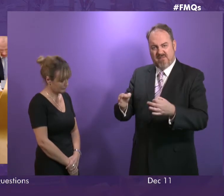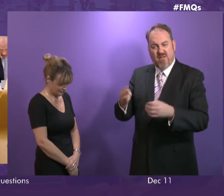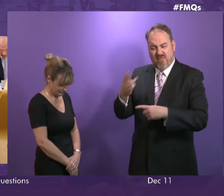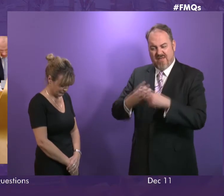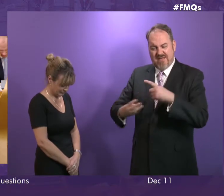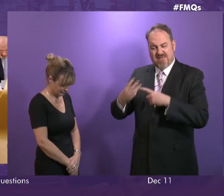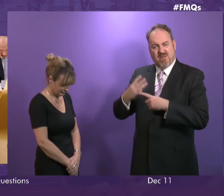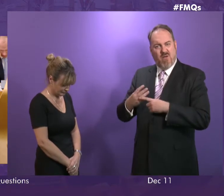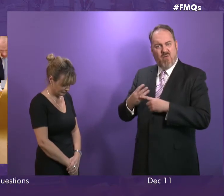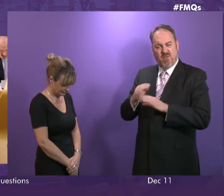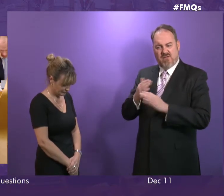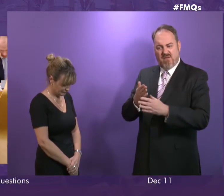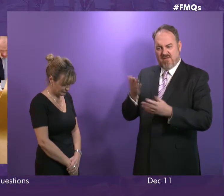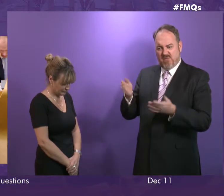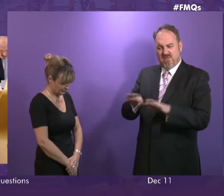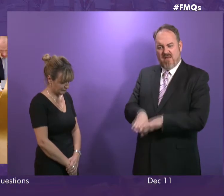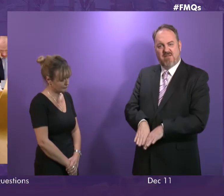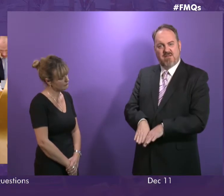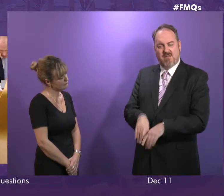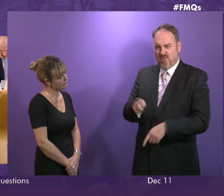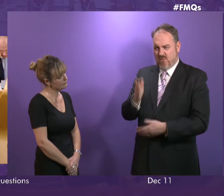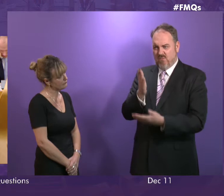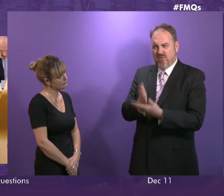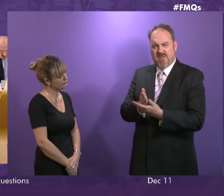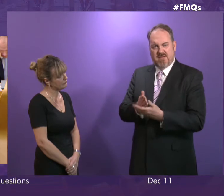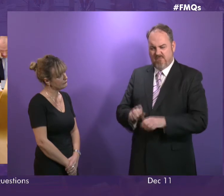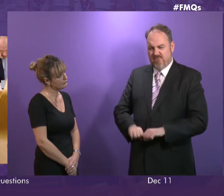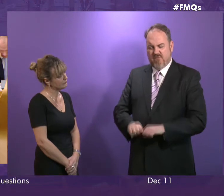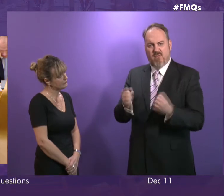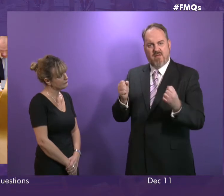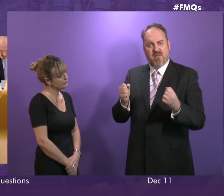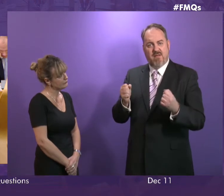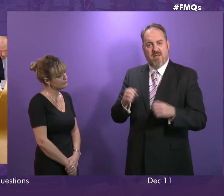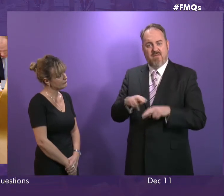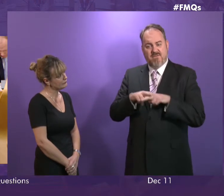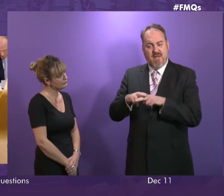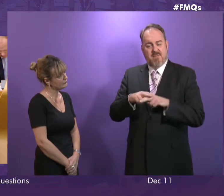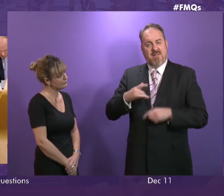promise has been broken. Families across West Lothian feel completely failed by the Scottish